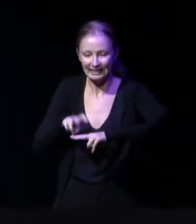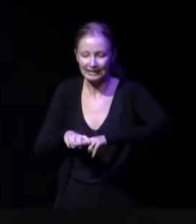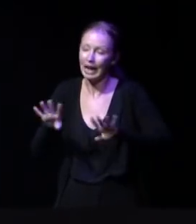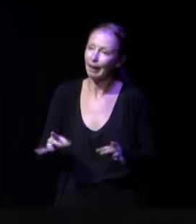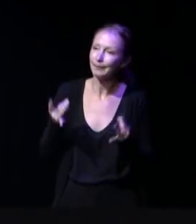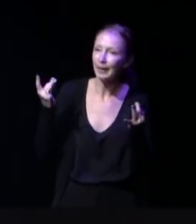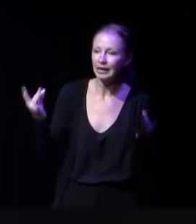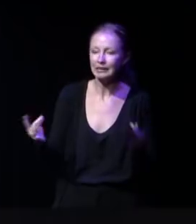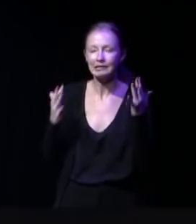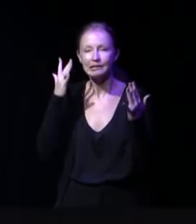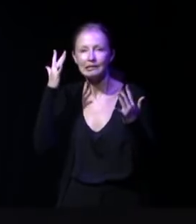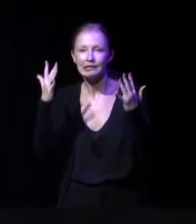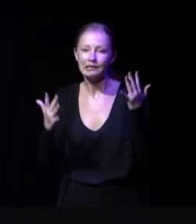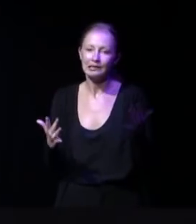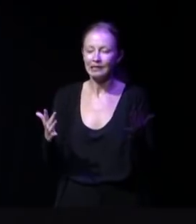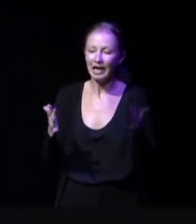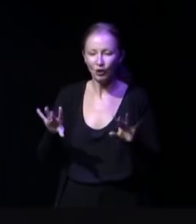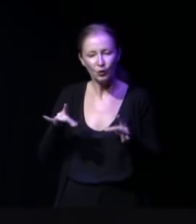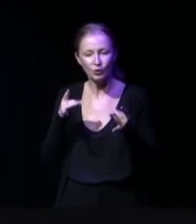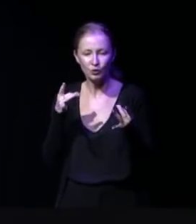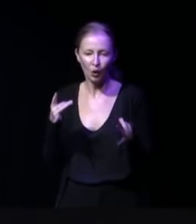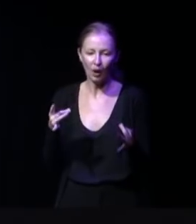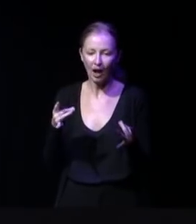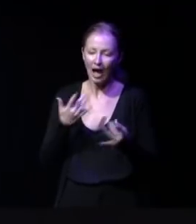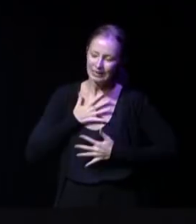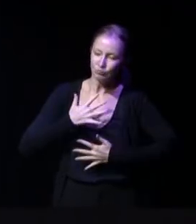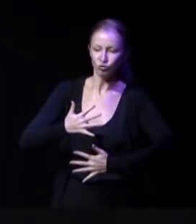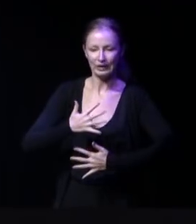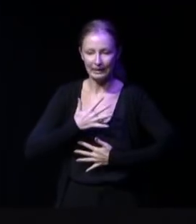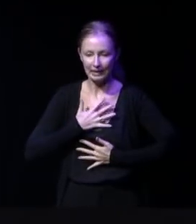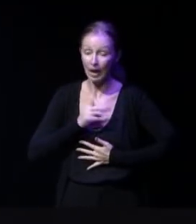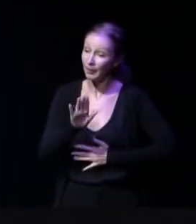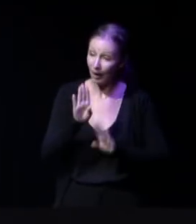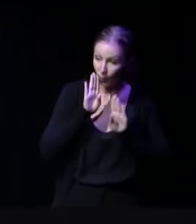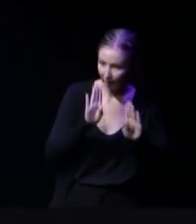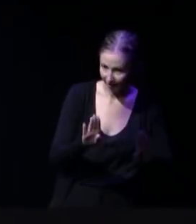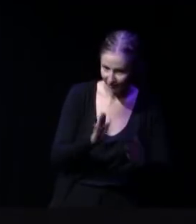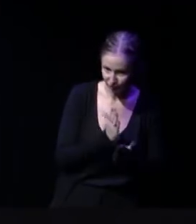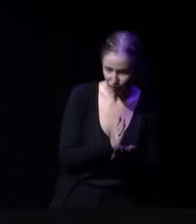or doing a series of yoga poises and doing some pranayama breathing, which is wonderful, but that's not what I'm talking about.